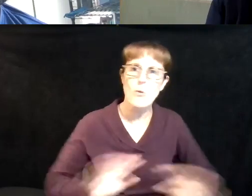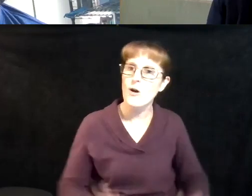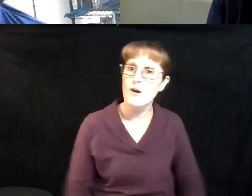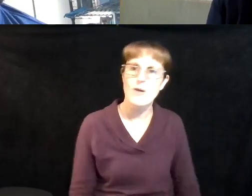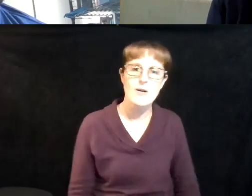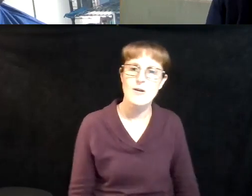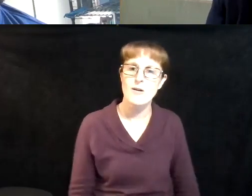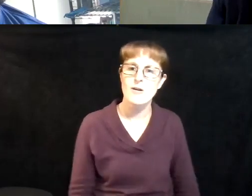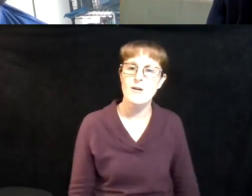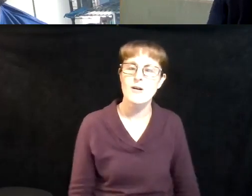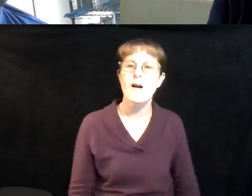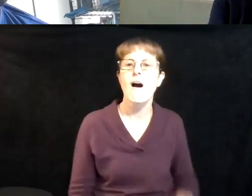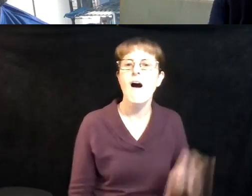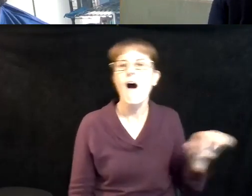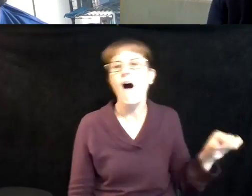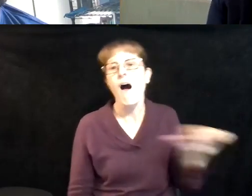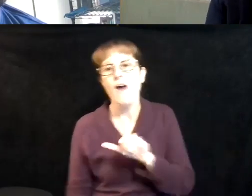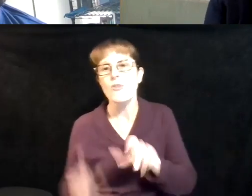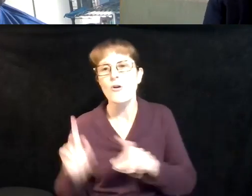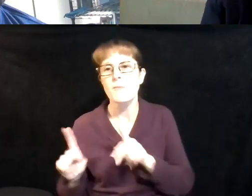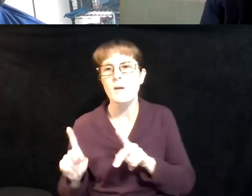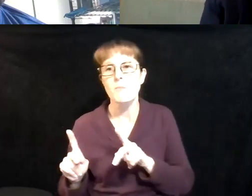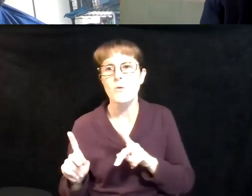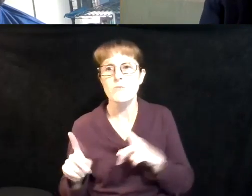these practices that haven't publicly testified.